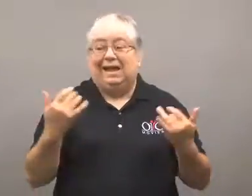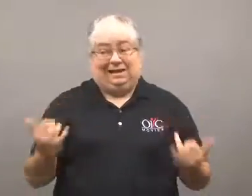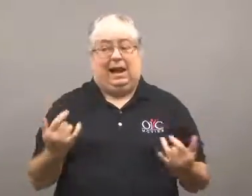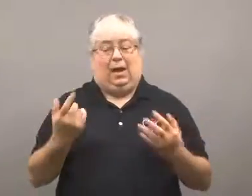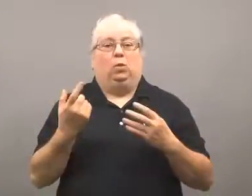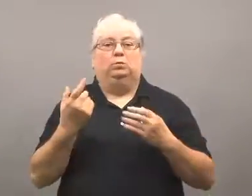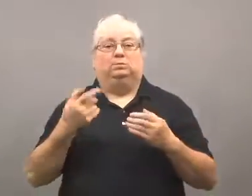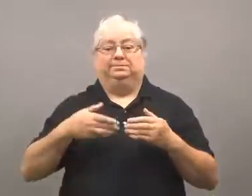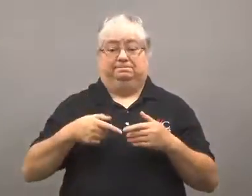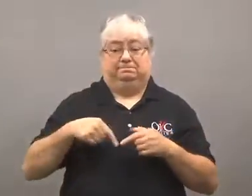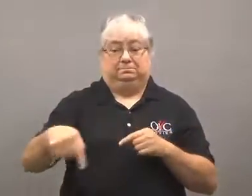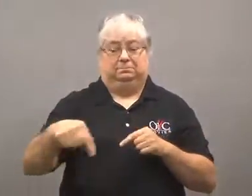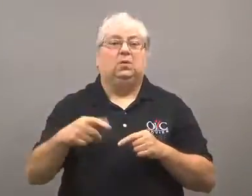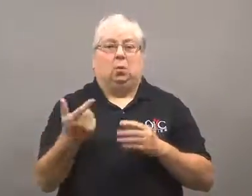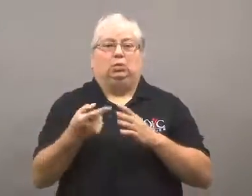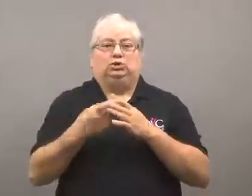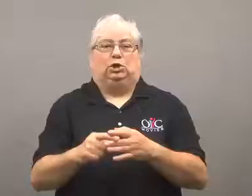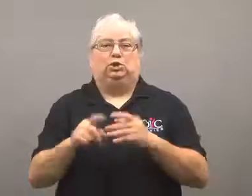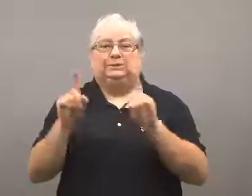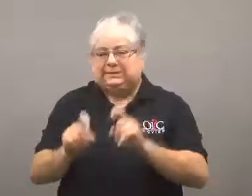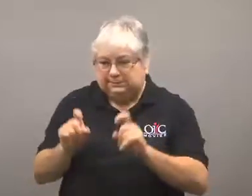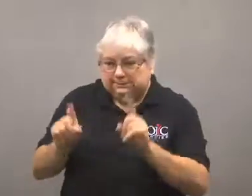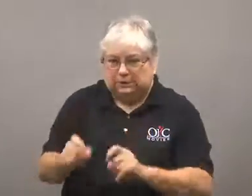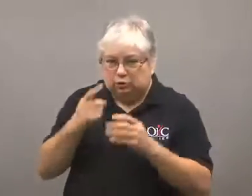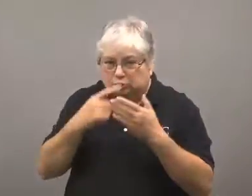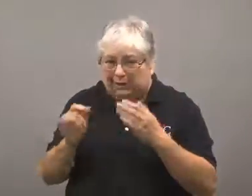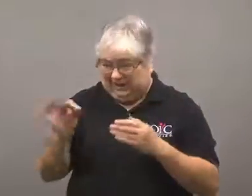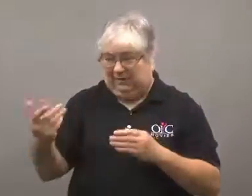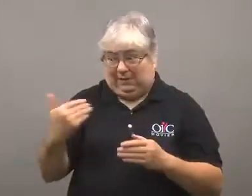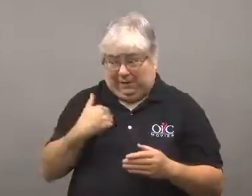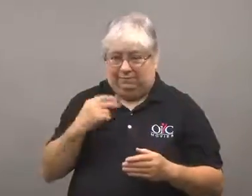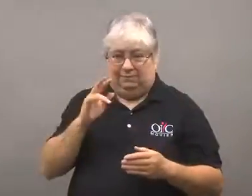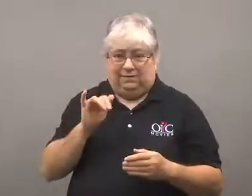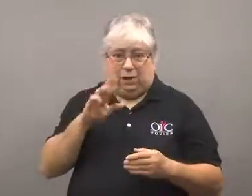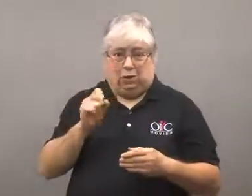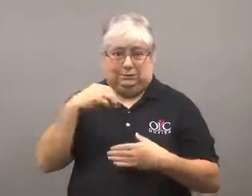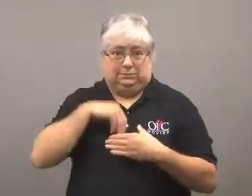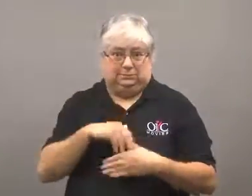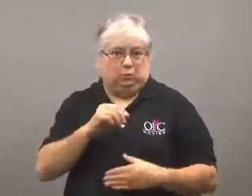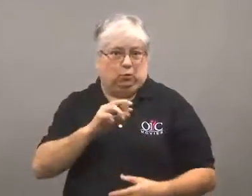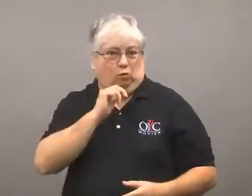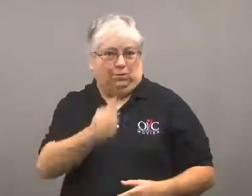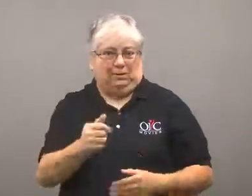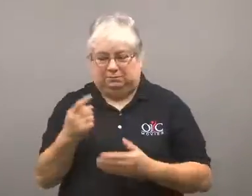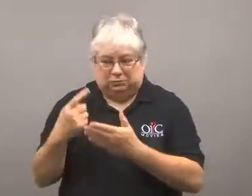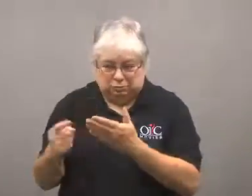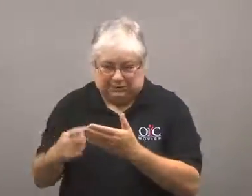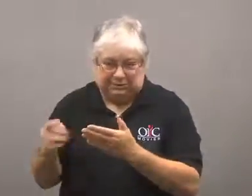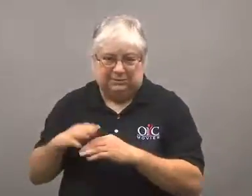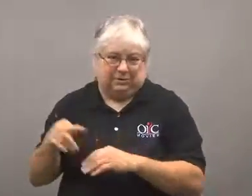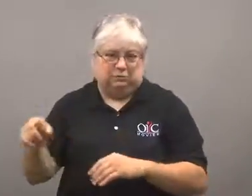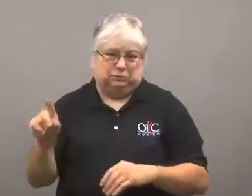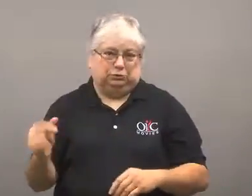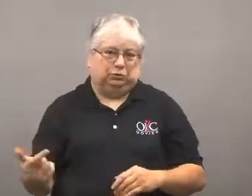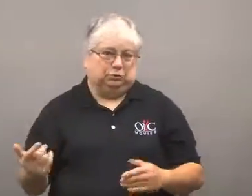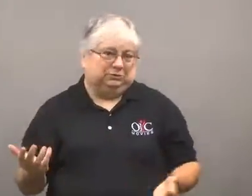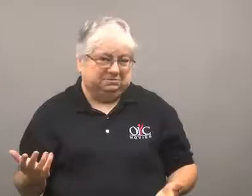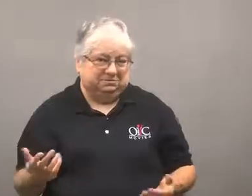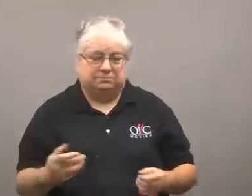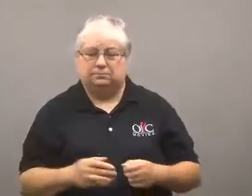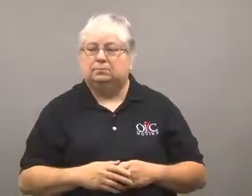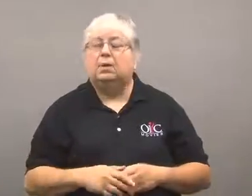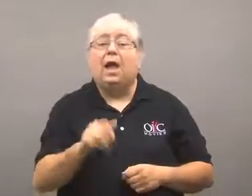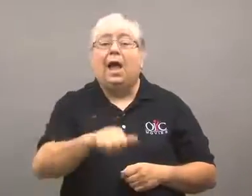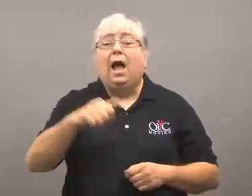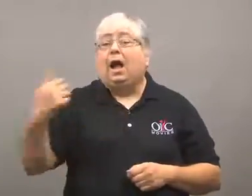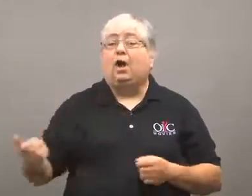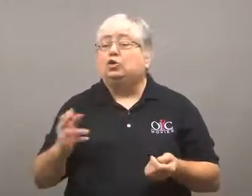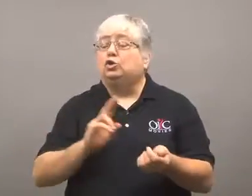It will now be tested for any signs of the virus.